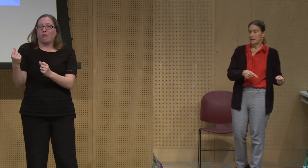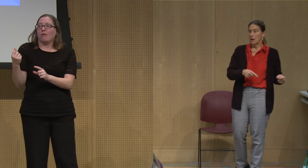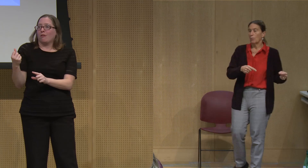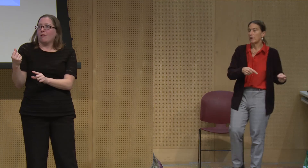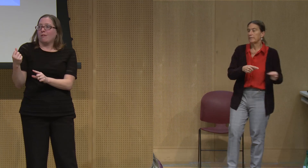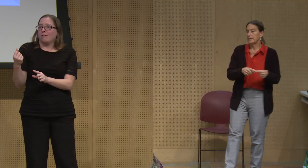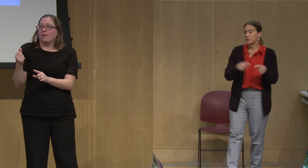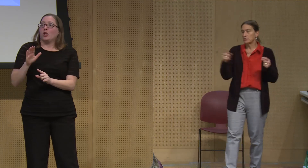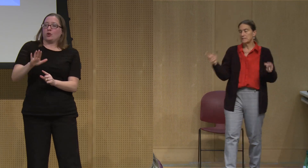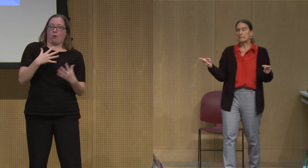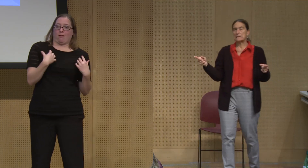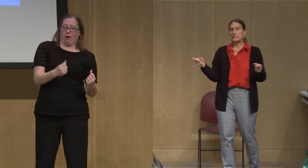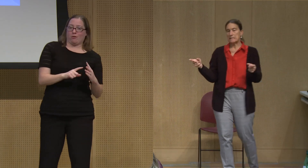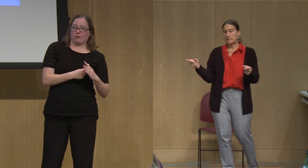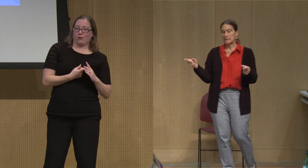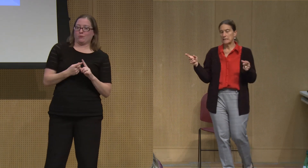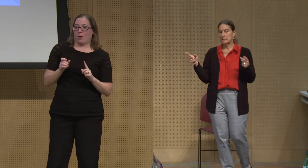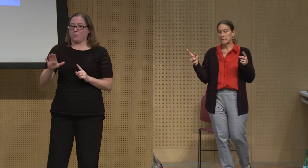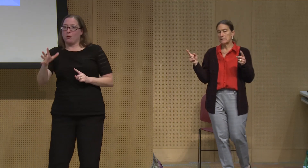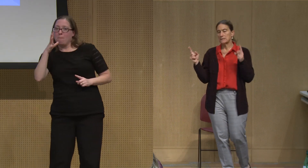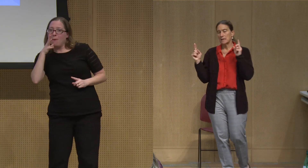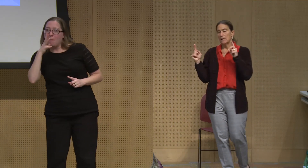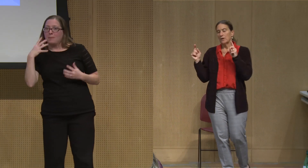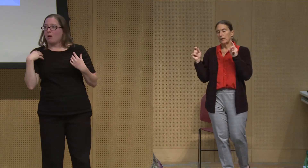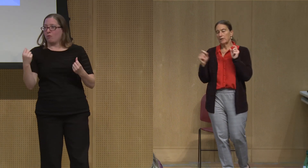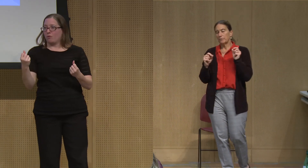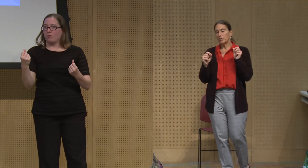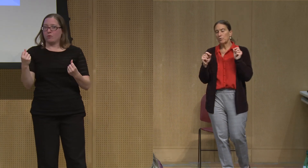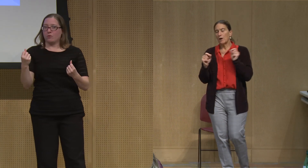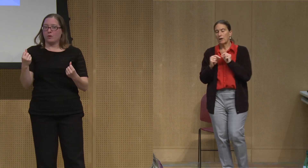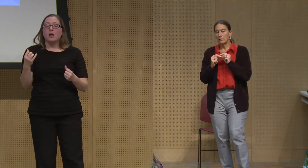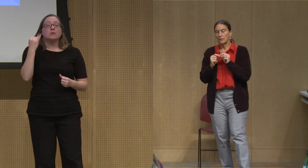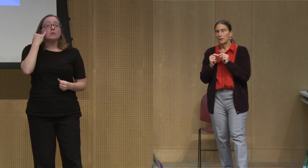ONE OF THE INTERESTING STATISTICS IS IF YOU ARE--